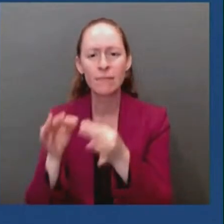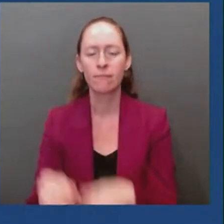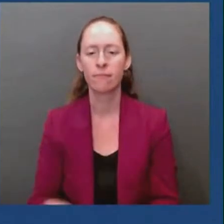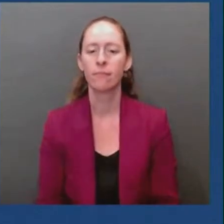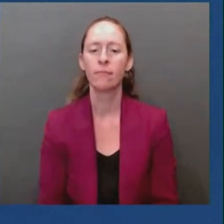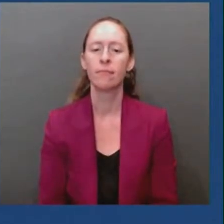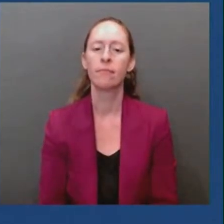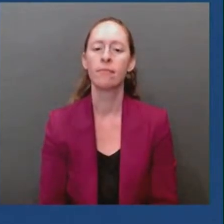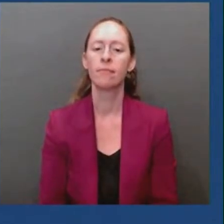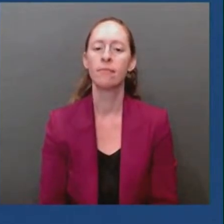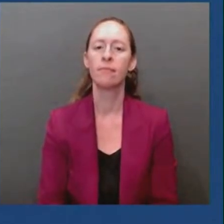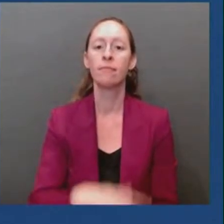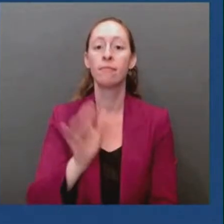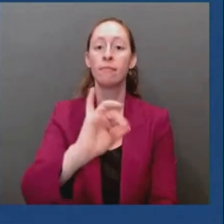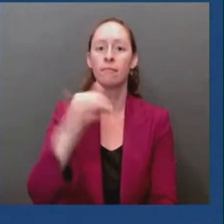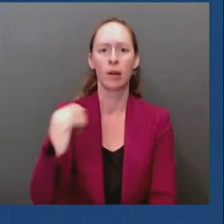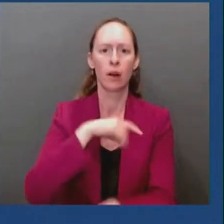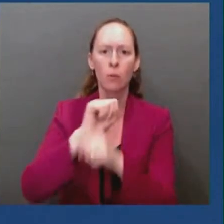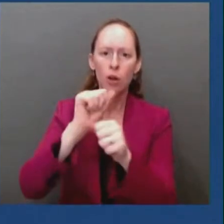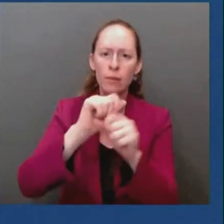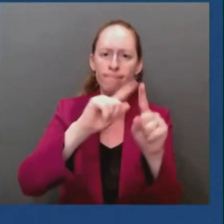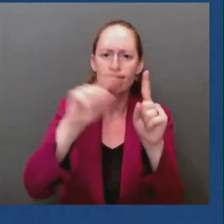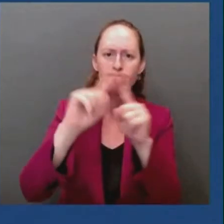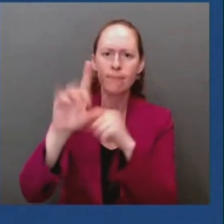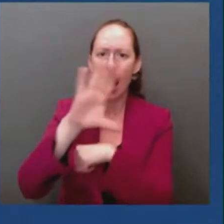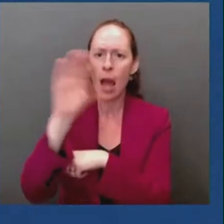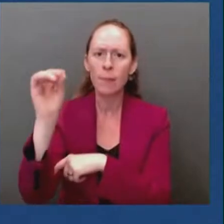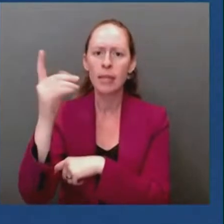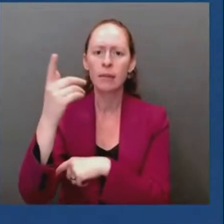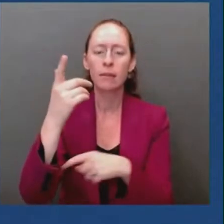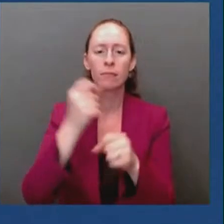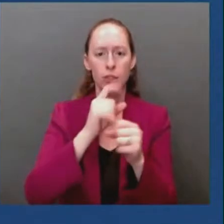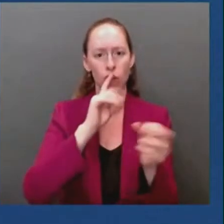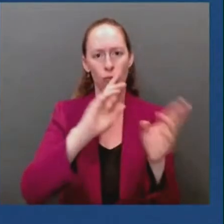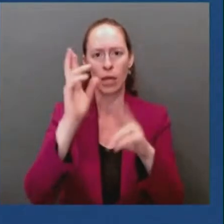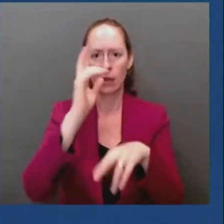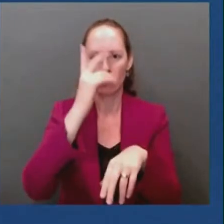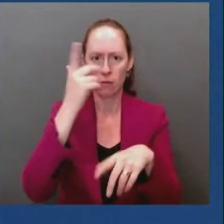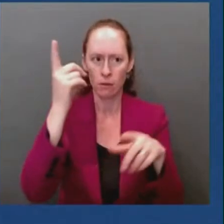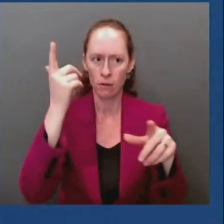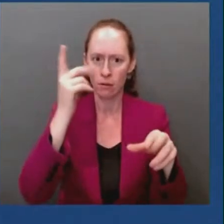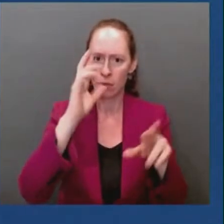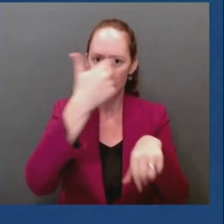WHO ADMINISTER THE VACCINES AS WELL IT IS WORK WITH COMPANIES TO IDENTIFY AND CREATE